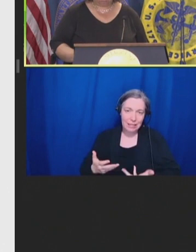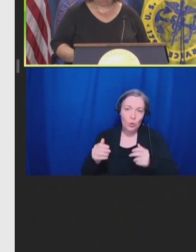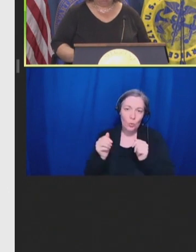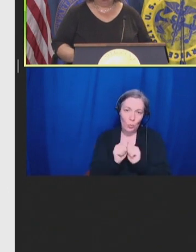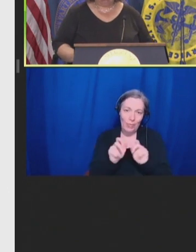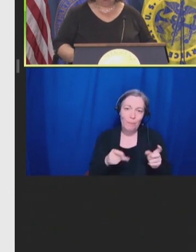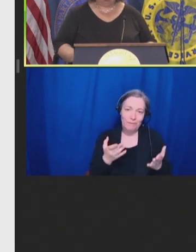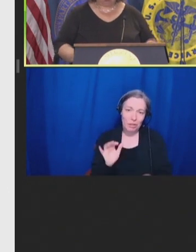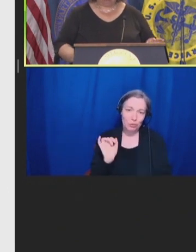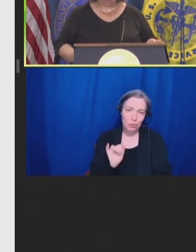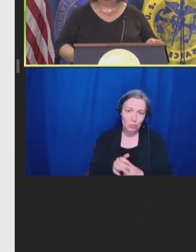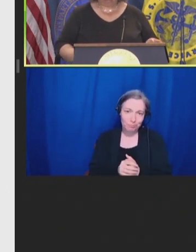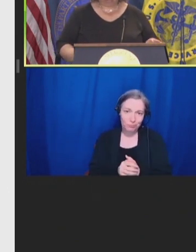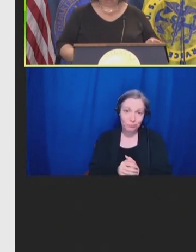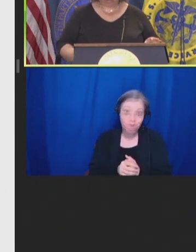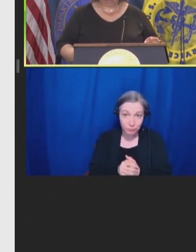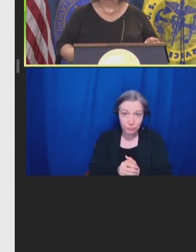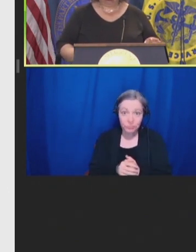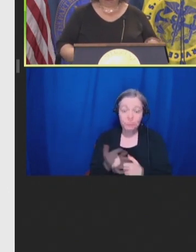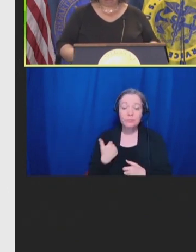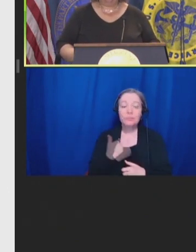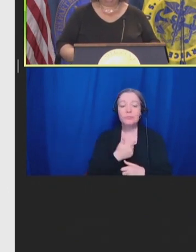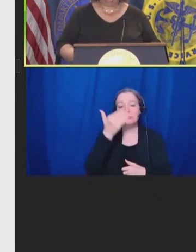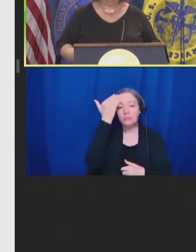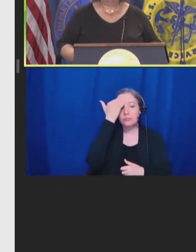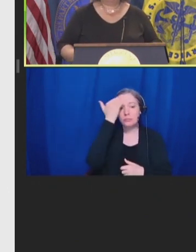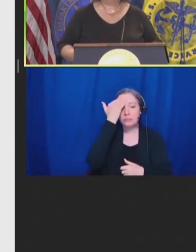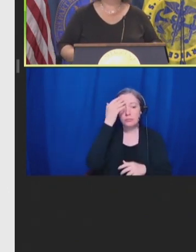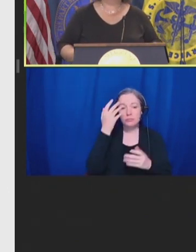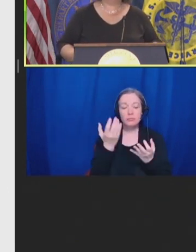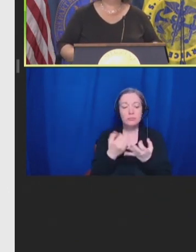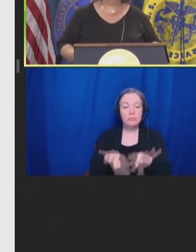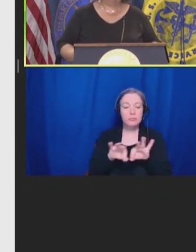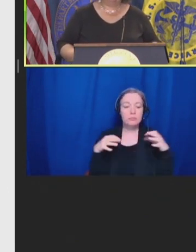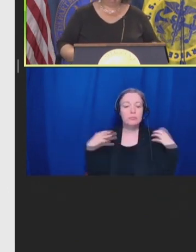And we also know it's important to -- for health agencies to offer opportunities to